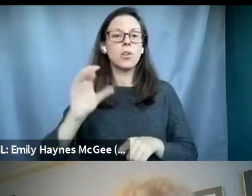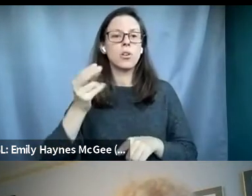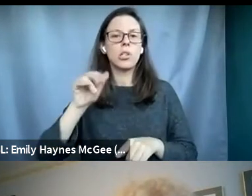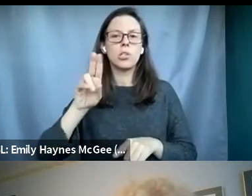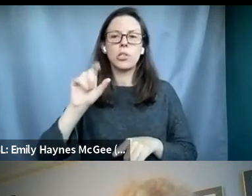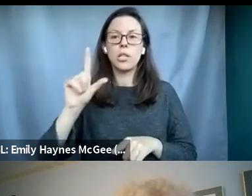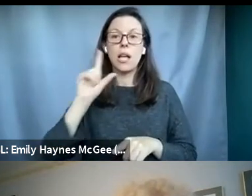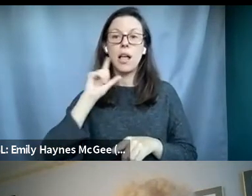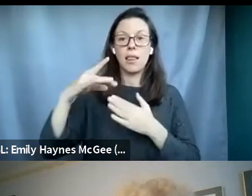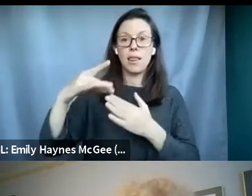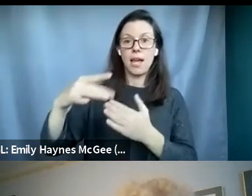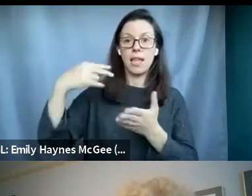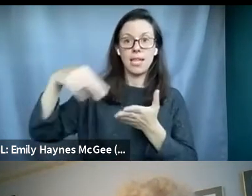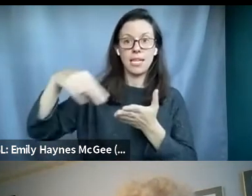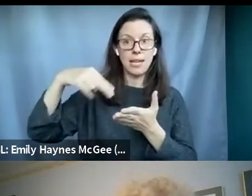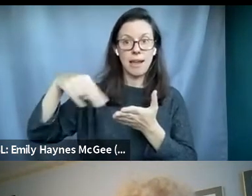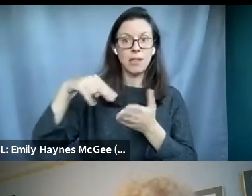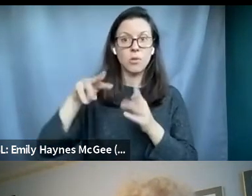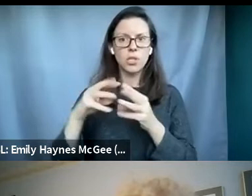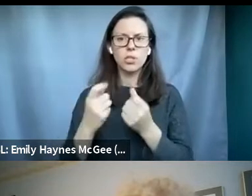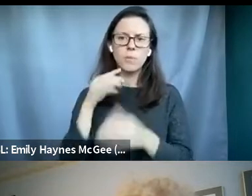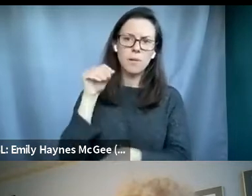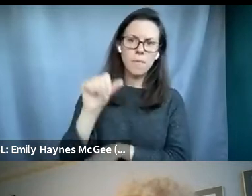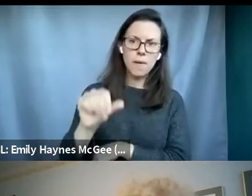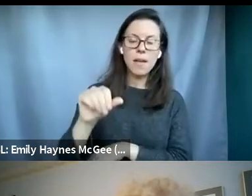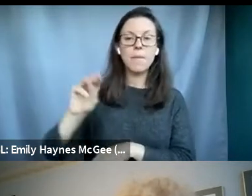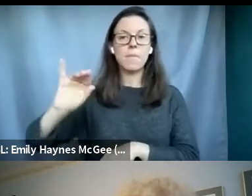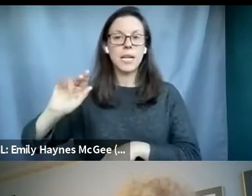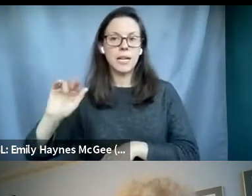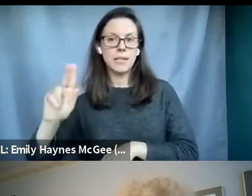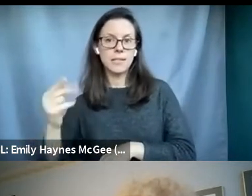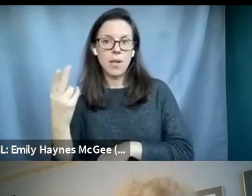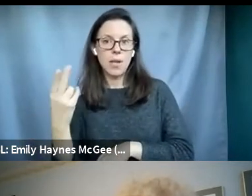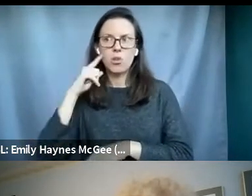A stipend to Mia Musa for creative direction and consulting of the grant.